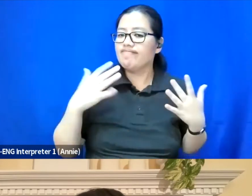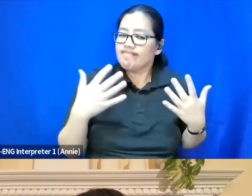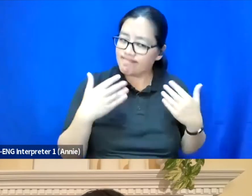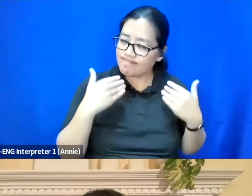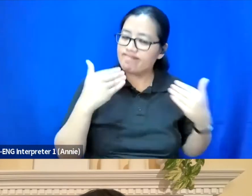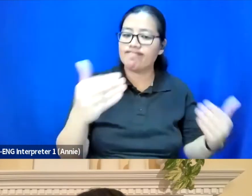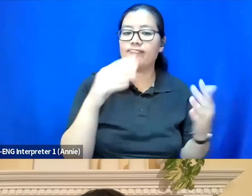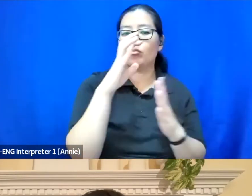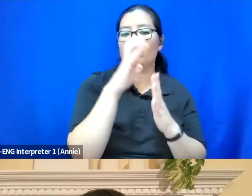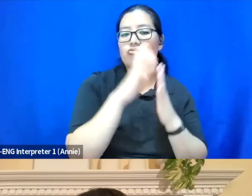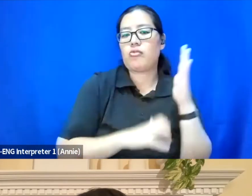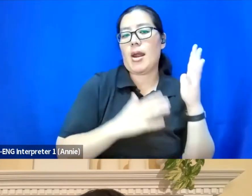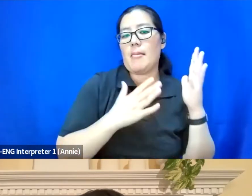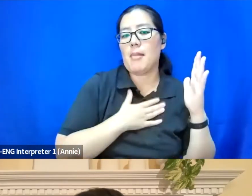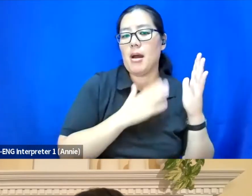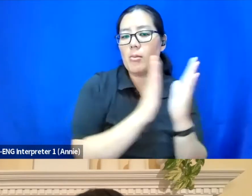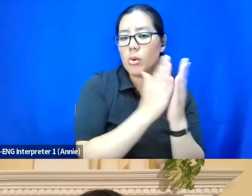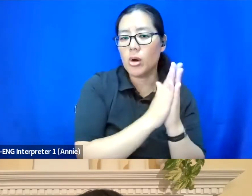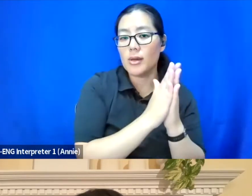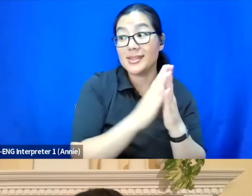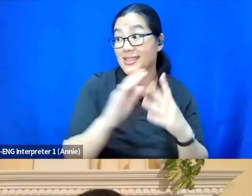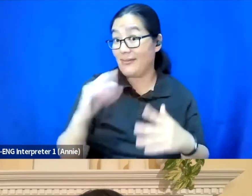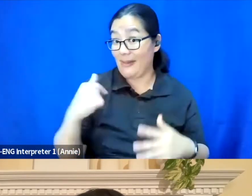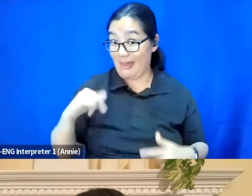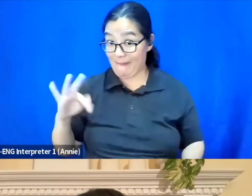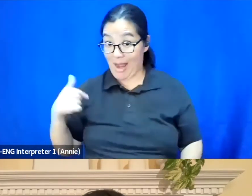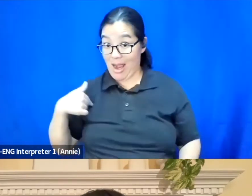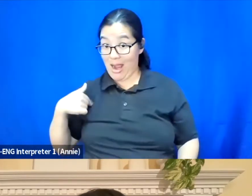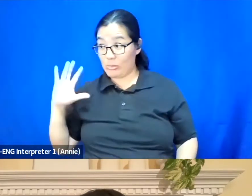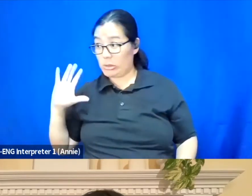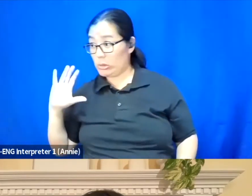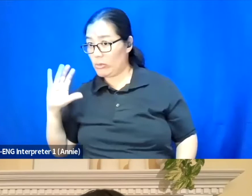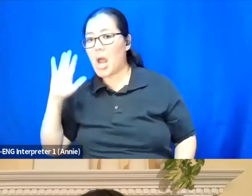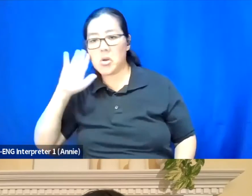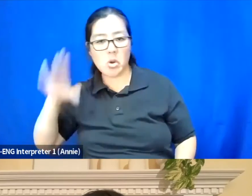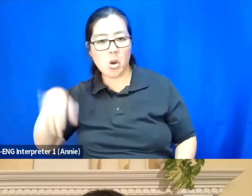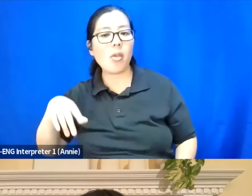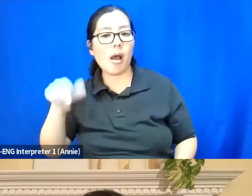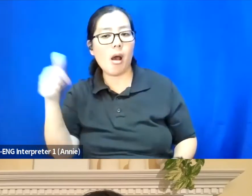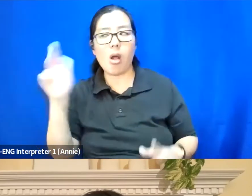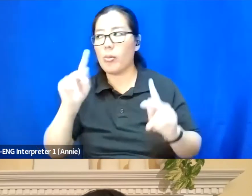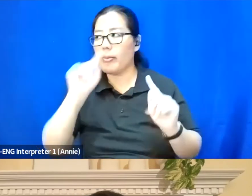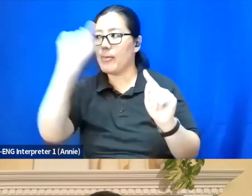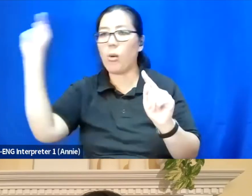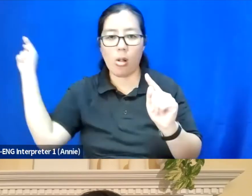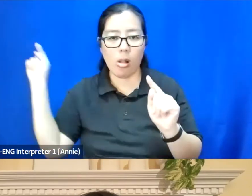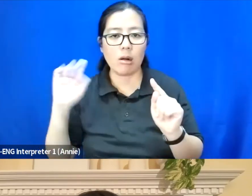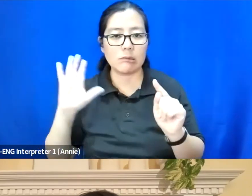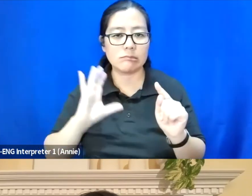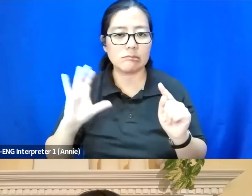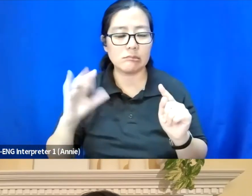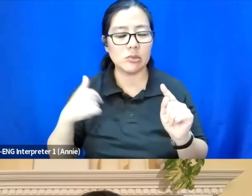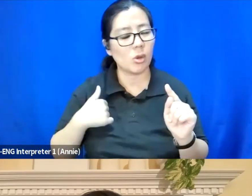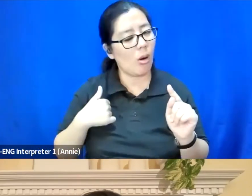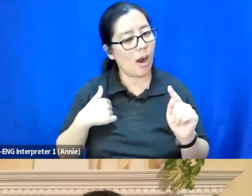in Disability Visibility who are struggling through the exact same things I was and going, like, oh, wow! Wait a minute!